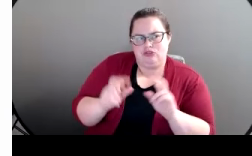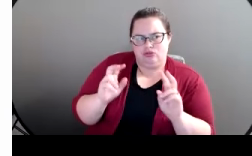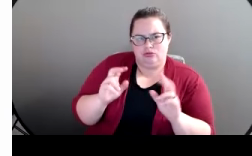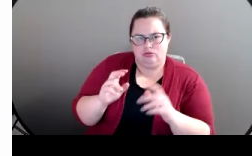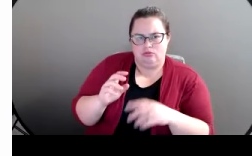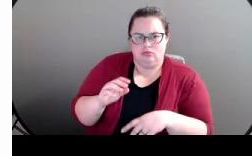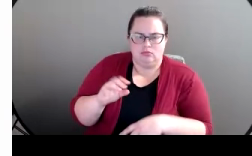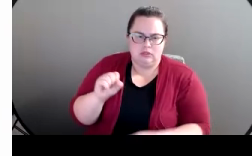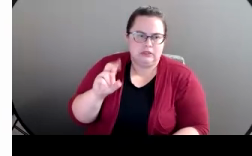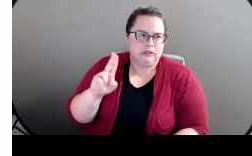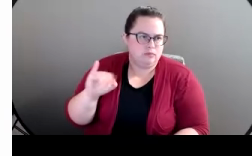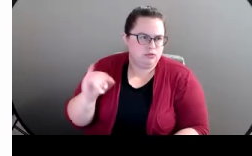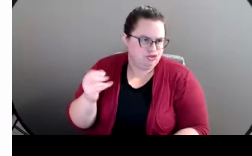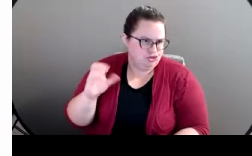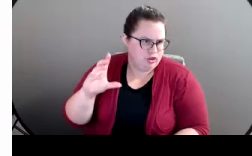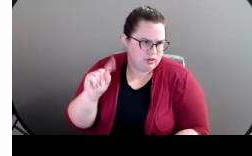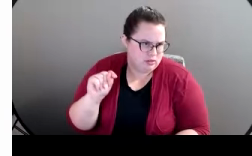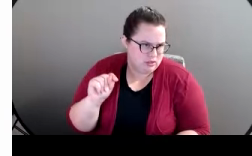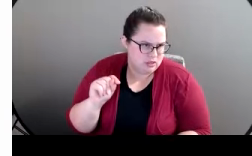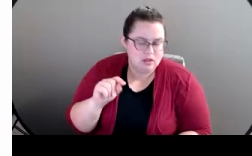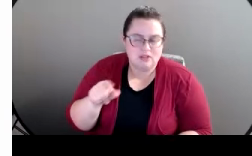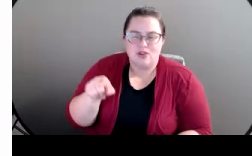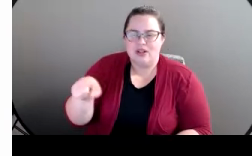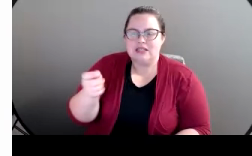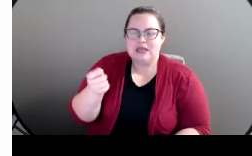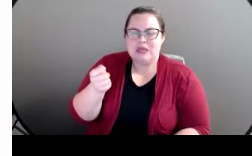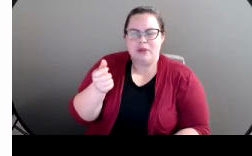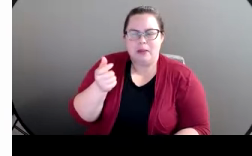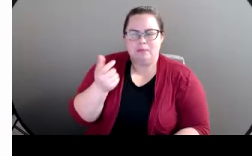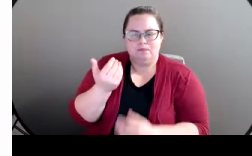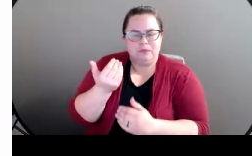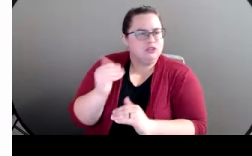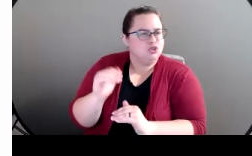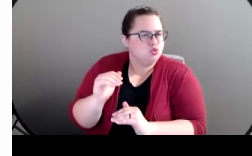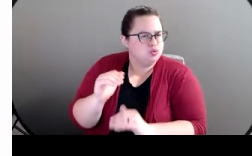So this is somewhat exclusive material because the textbooks that are included in